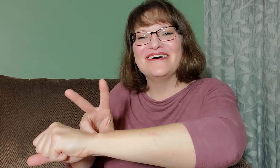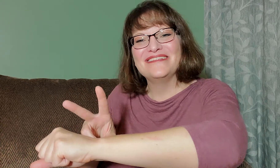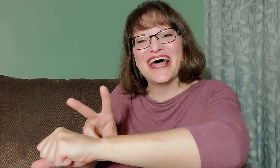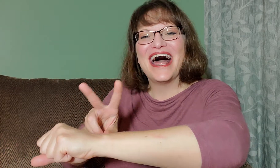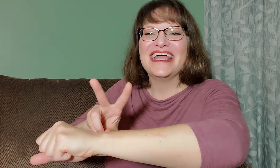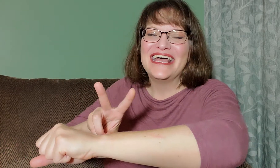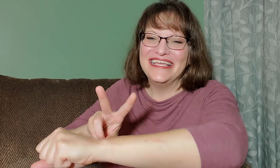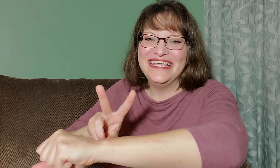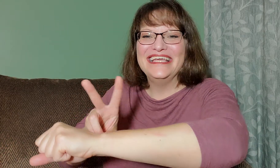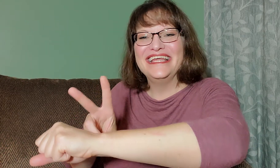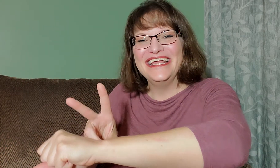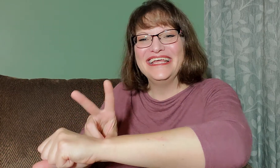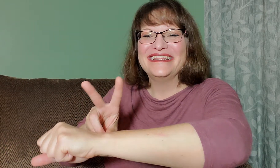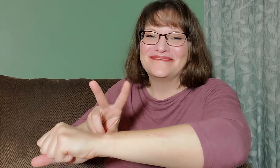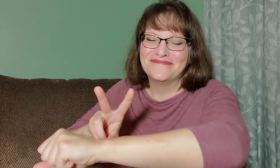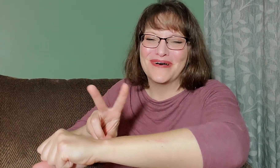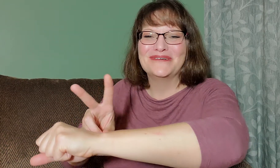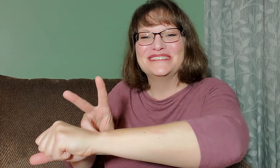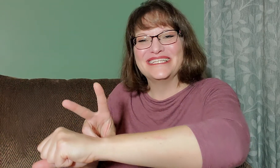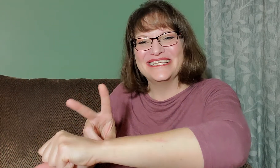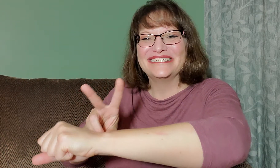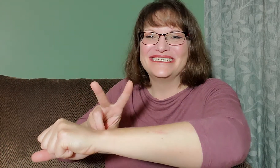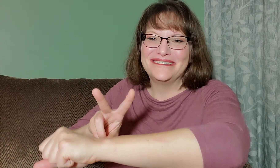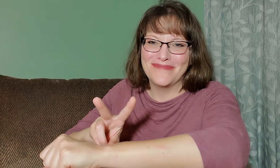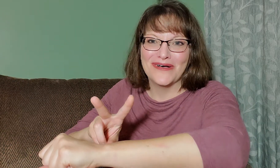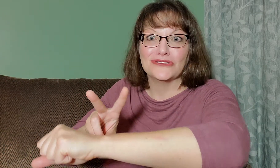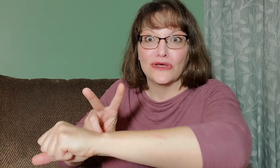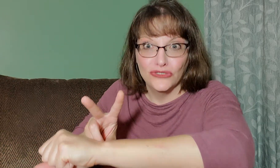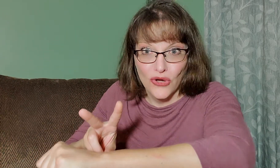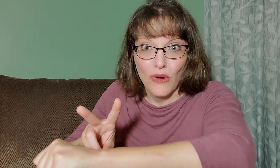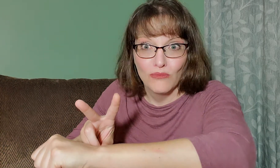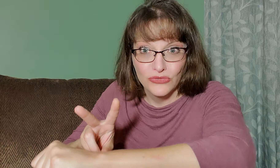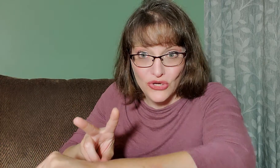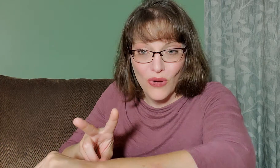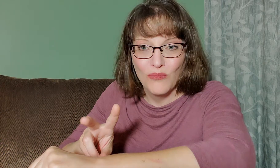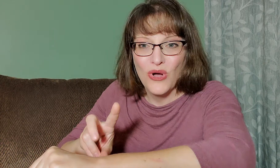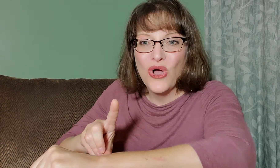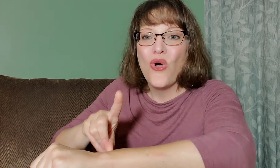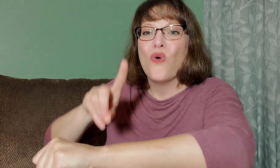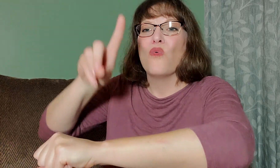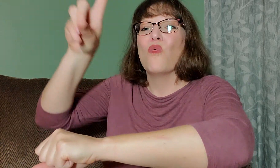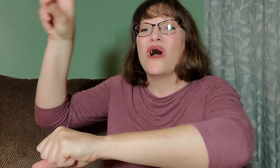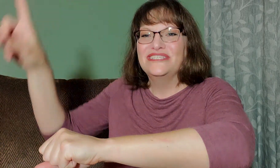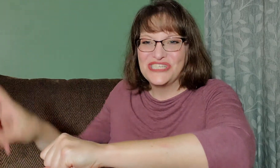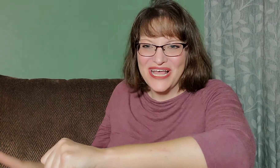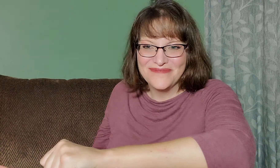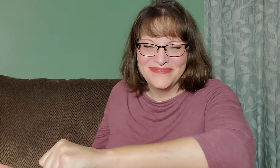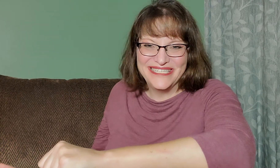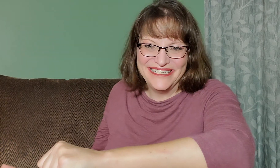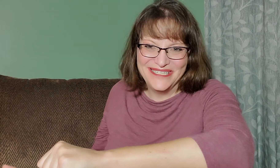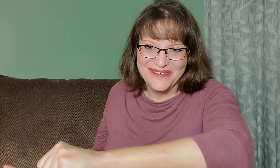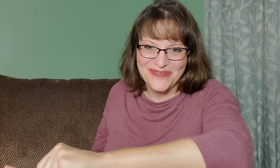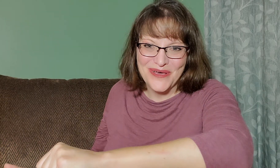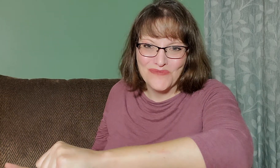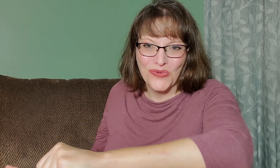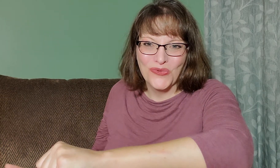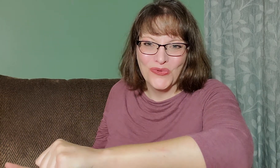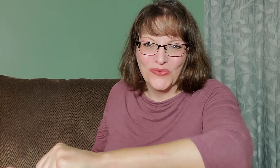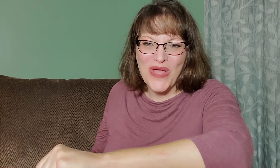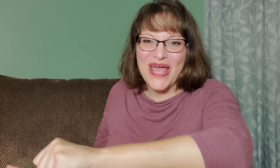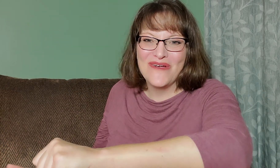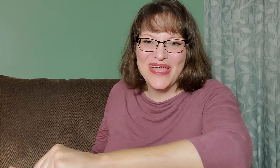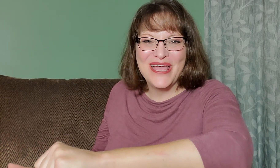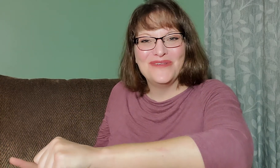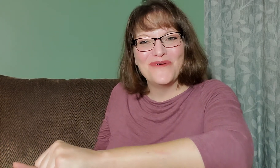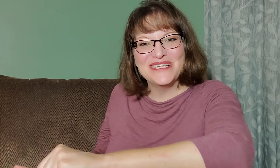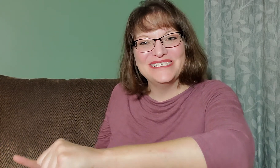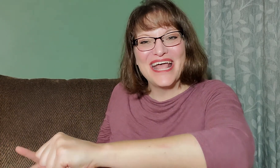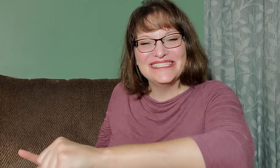log, eating the most delicious bugs. Yum yum! 1 jumped into the pool, where it was nice